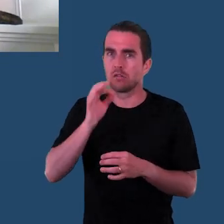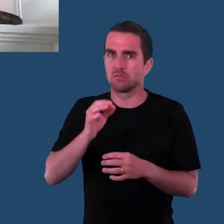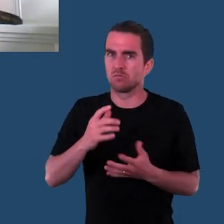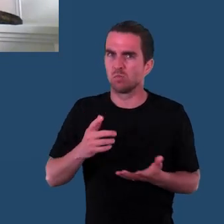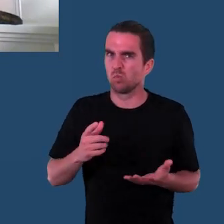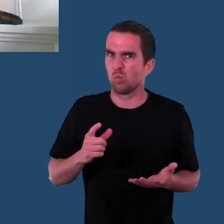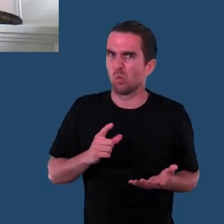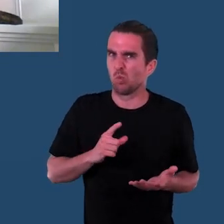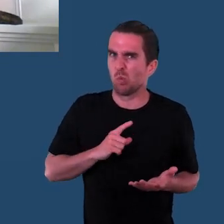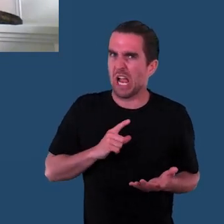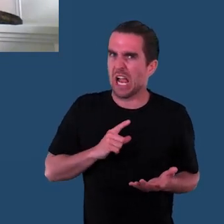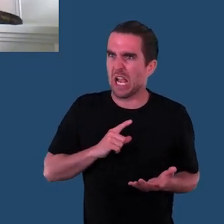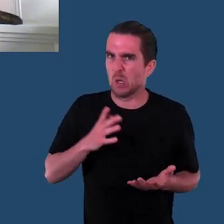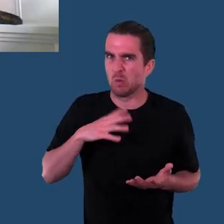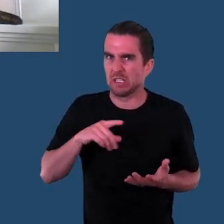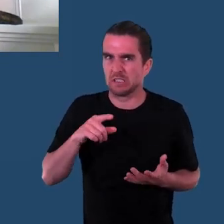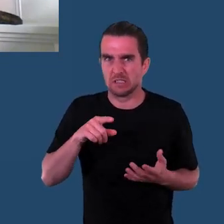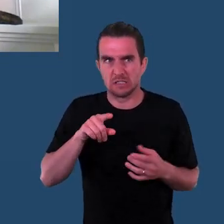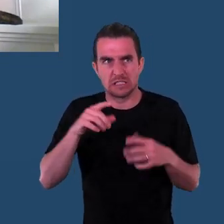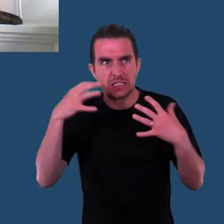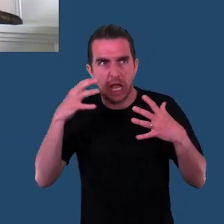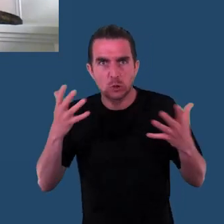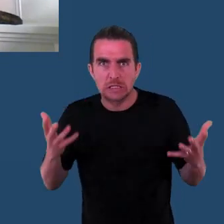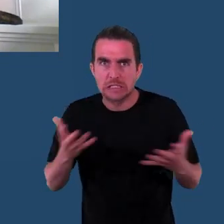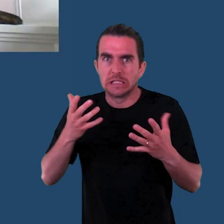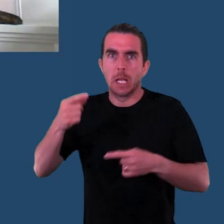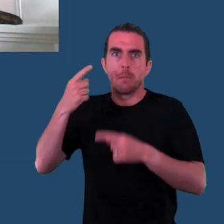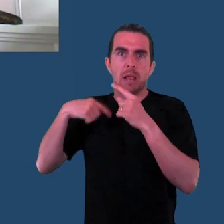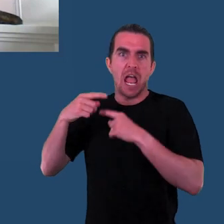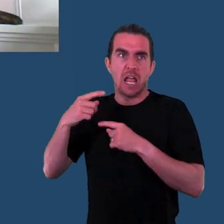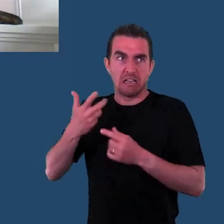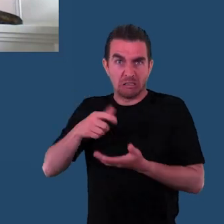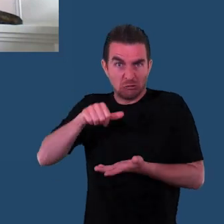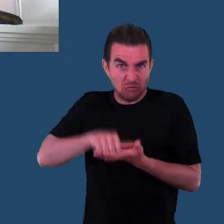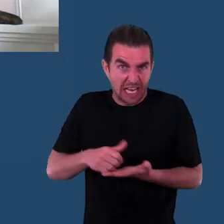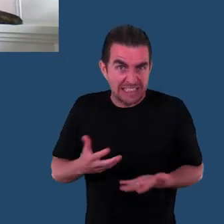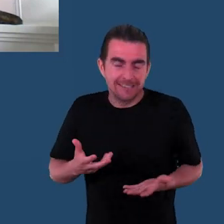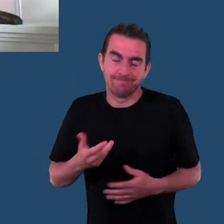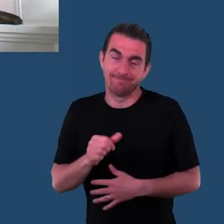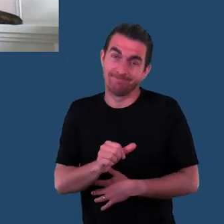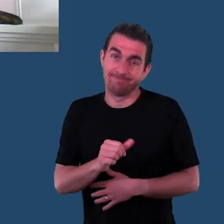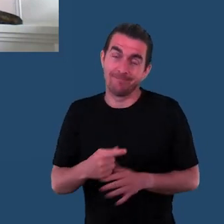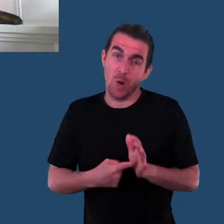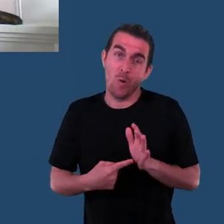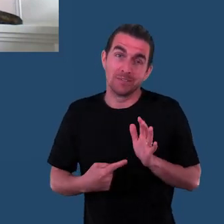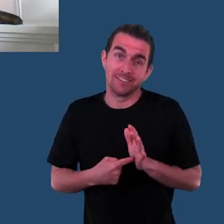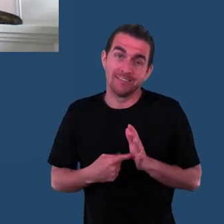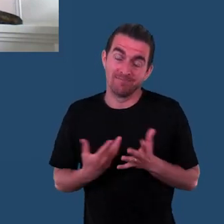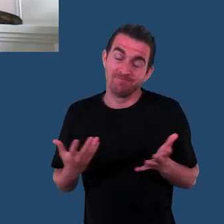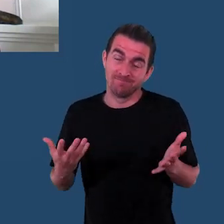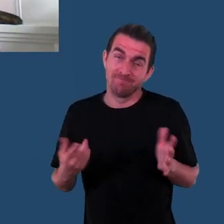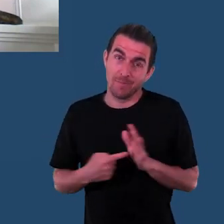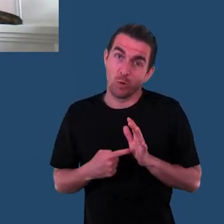"Why would you want to reverse engineer dinosaurs? "Is this ethical?" And it's a really important question. It is an important question.